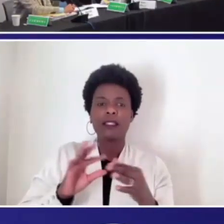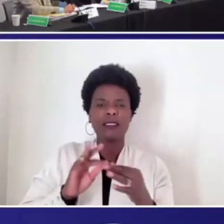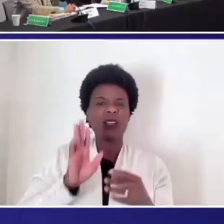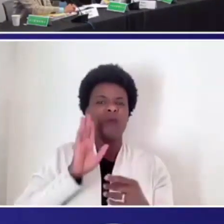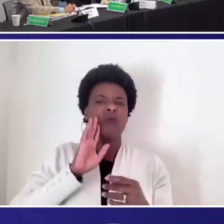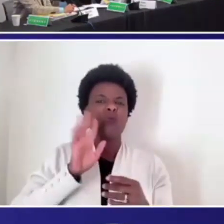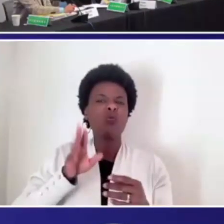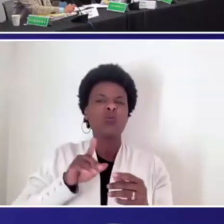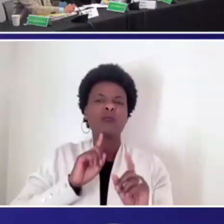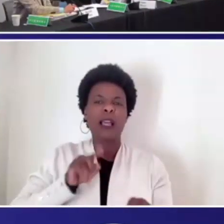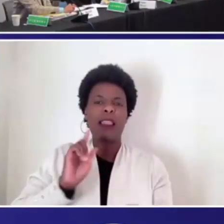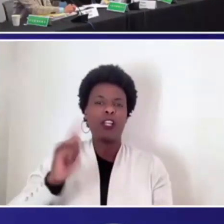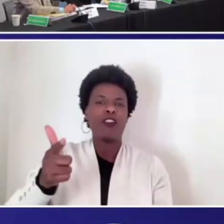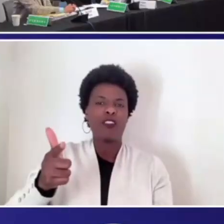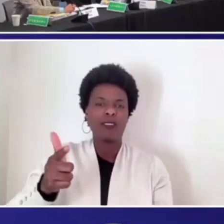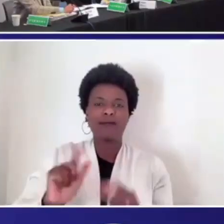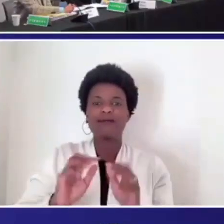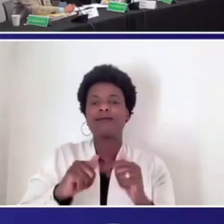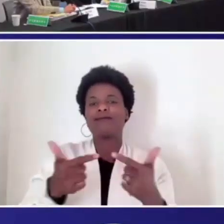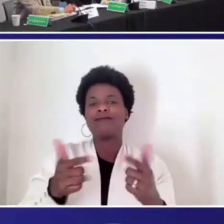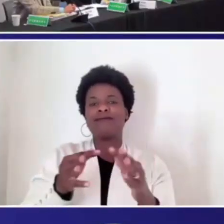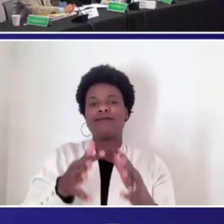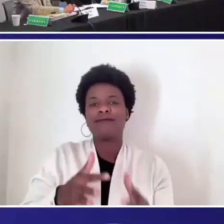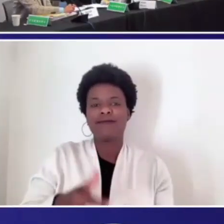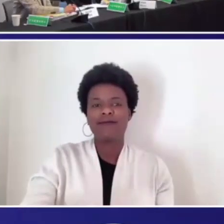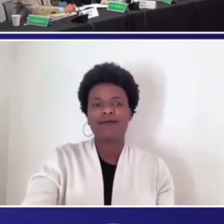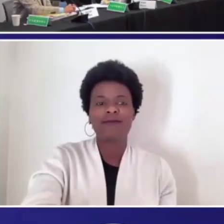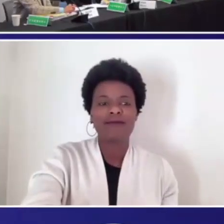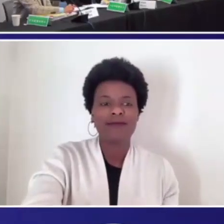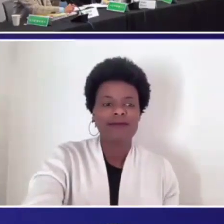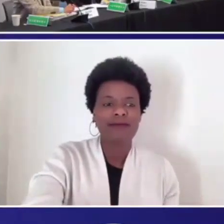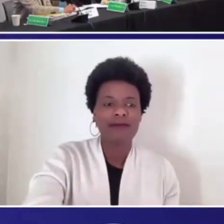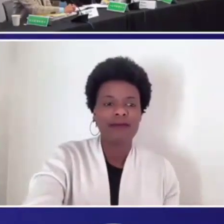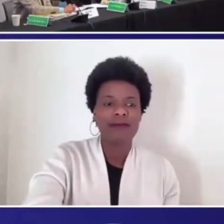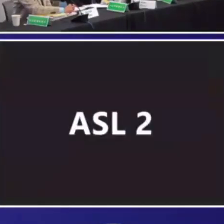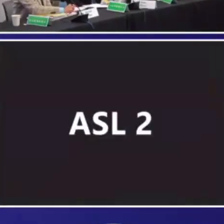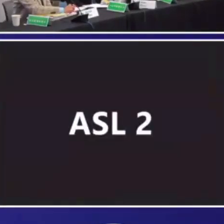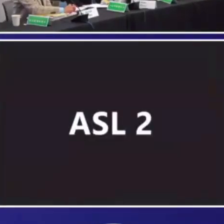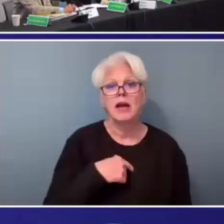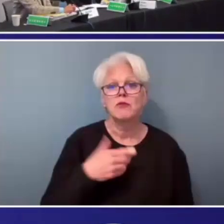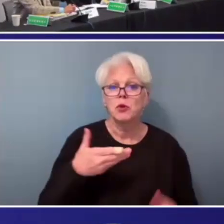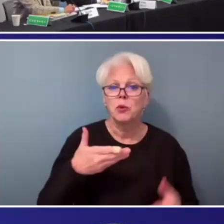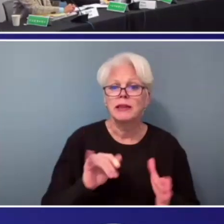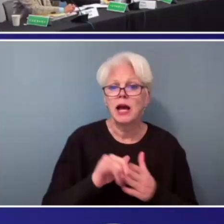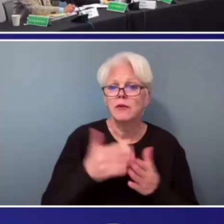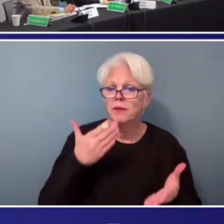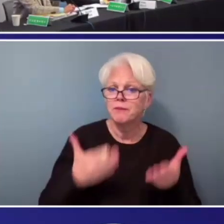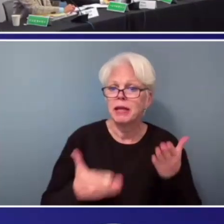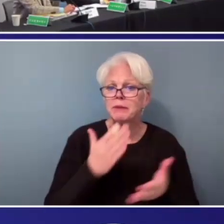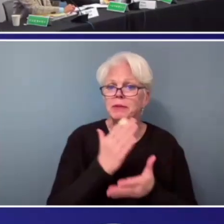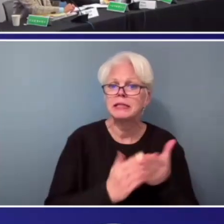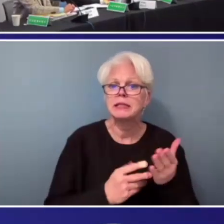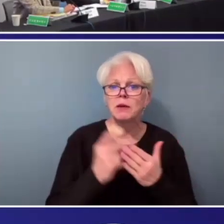you. So I think we need to allow for the fact that perhaps some of these programs are misclassified.